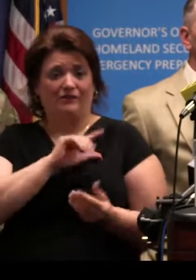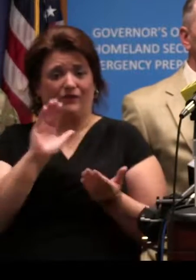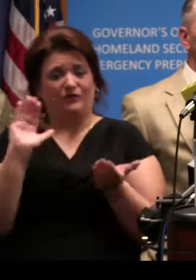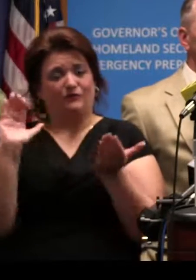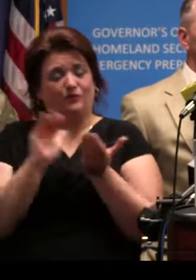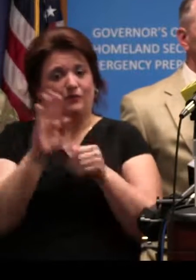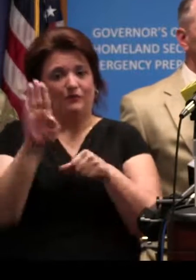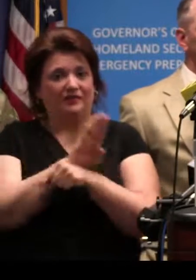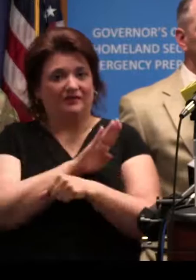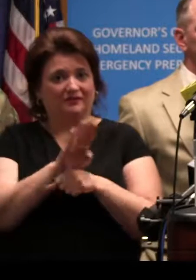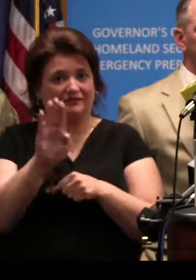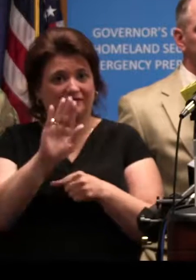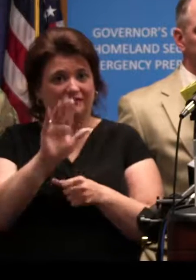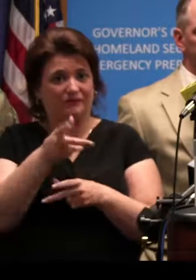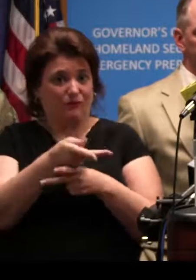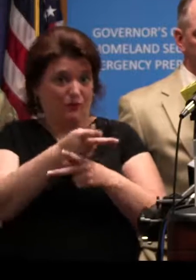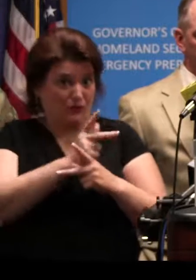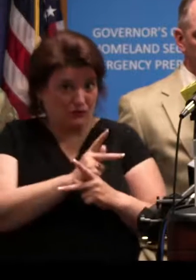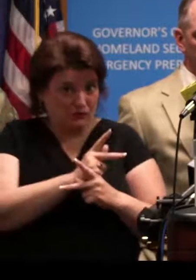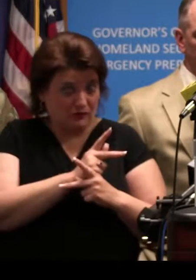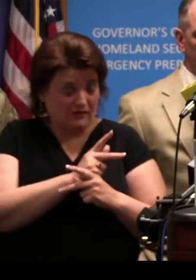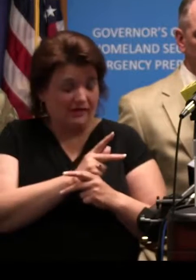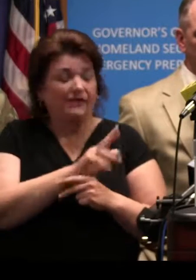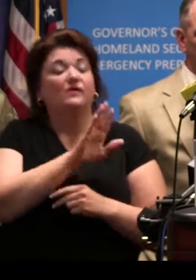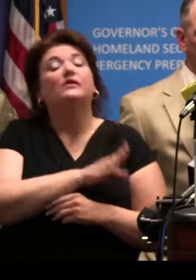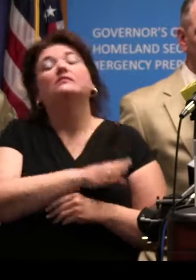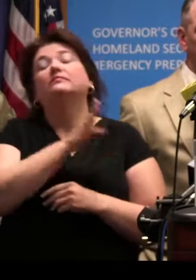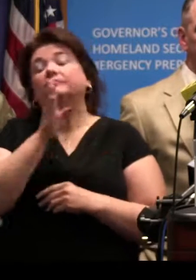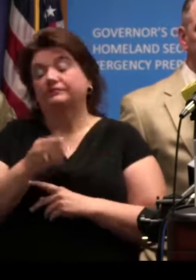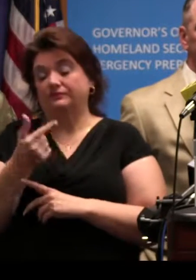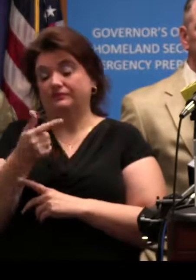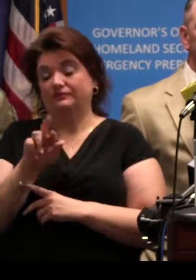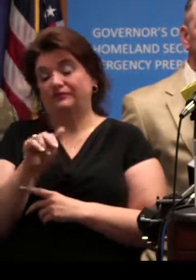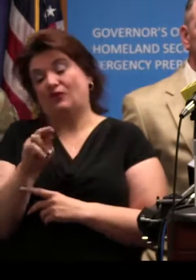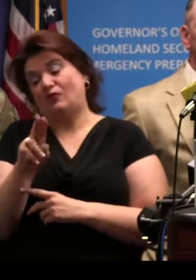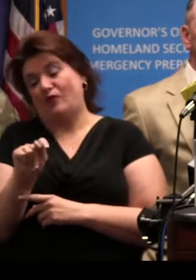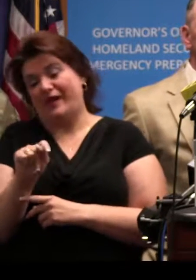loan then we would look at our grant and we can make grants up to about 32,000